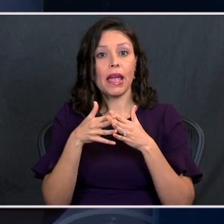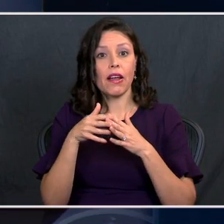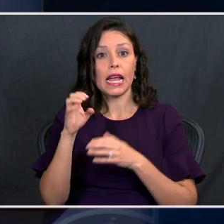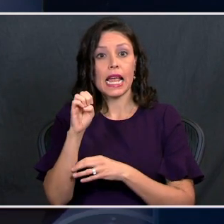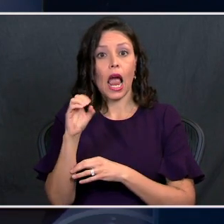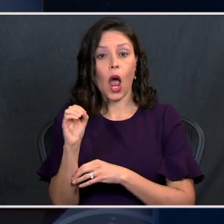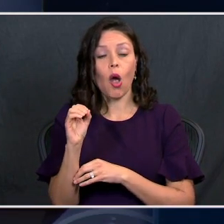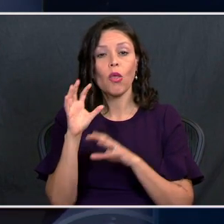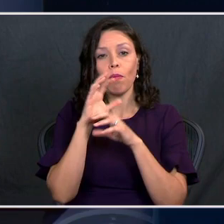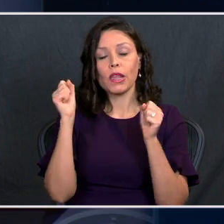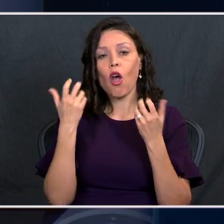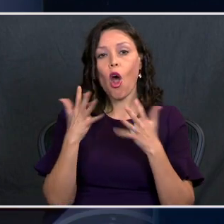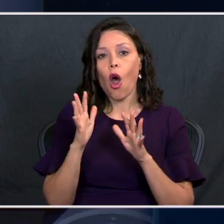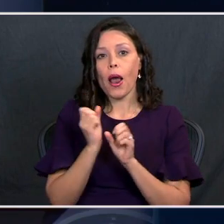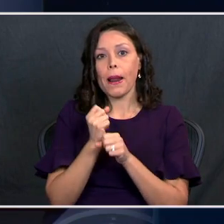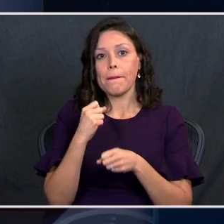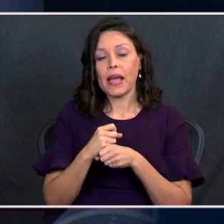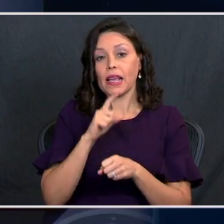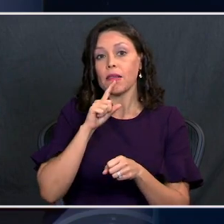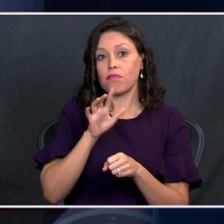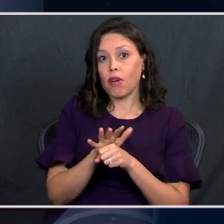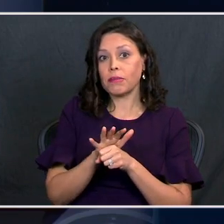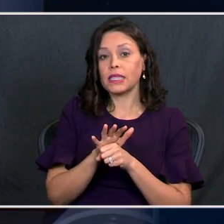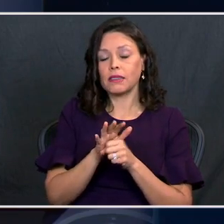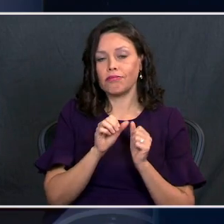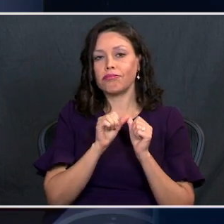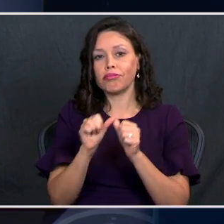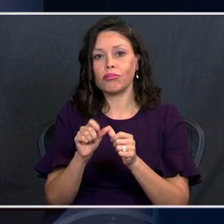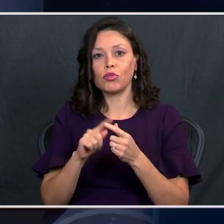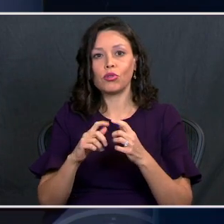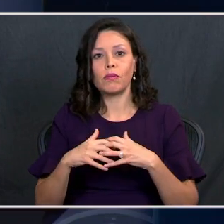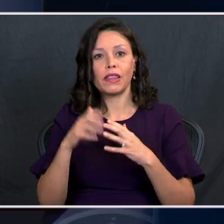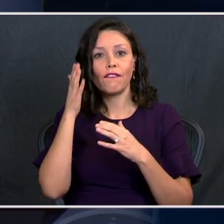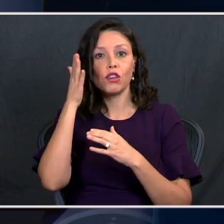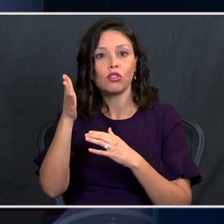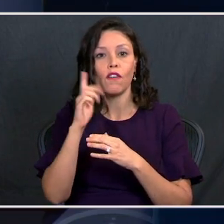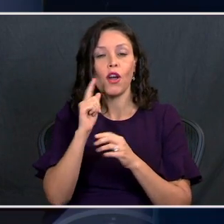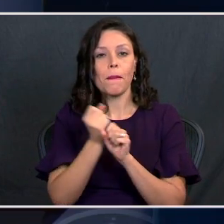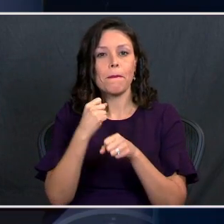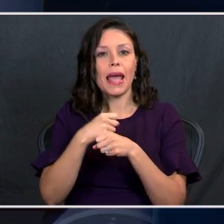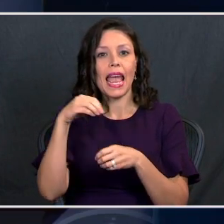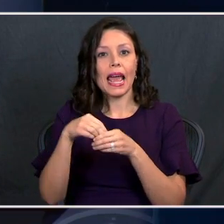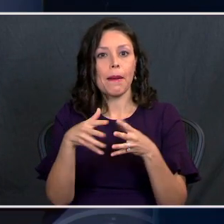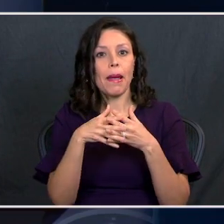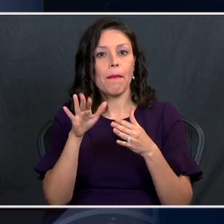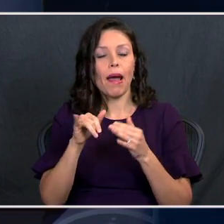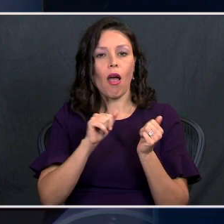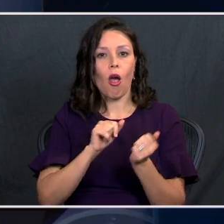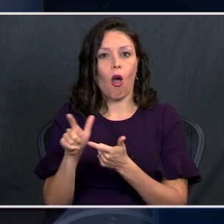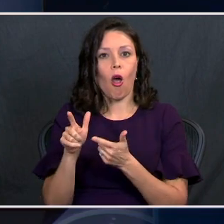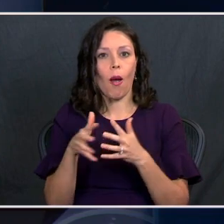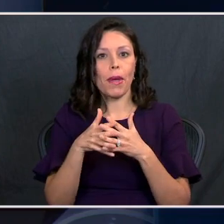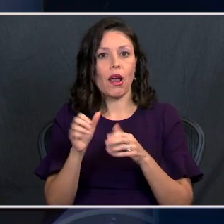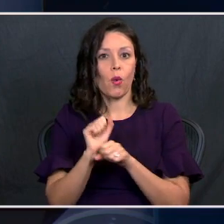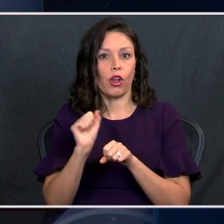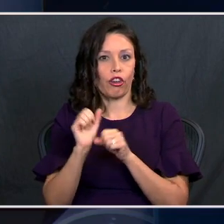the President is already making good on his commitment to building a future that is made in America by all of America's workers.